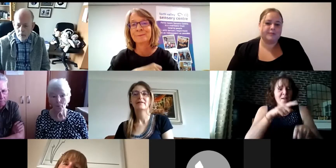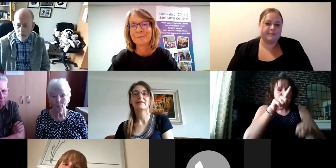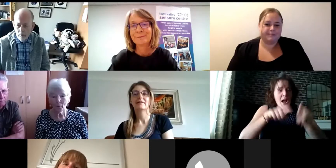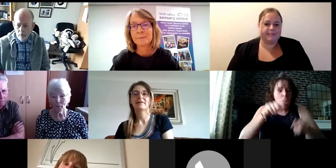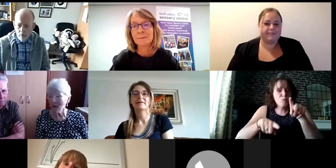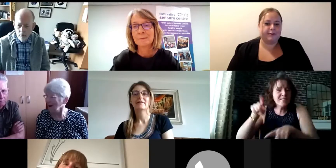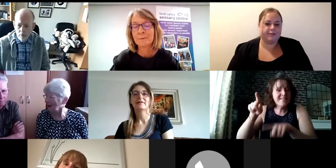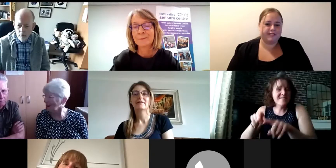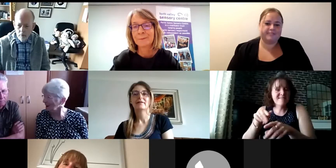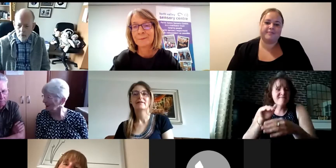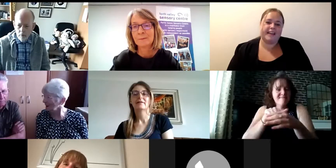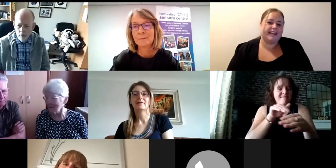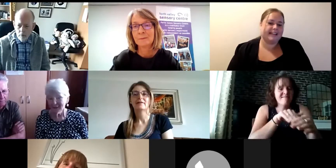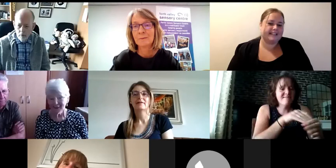been involved in various